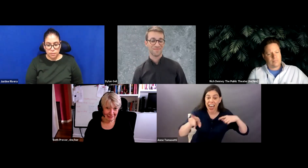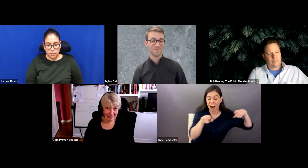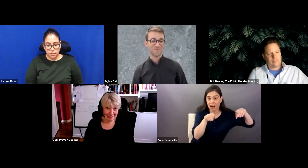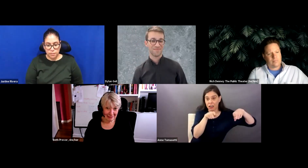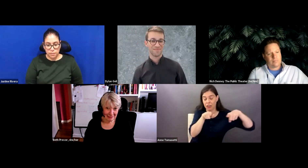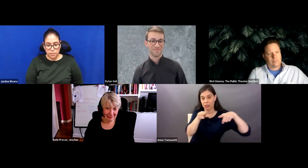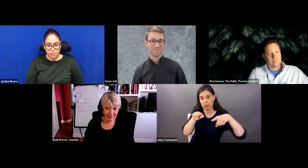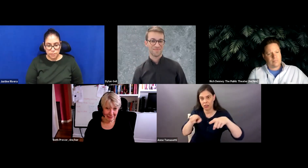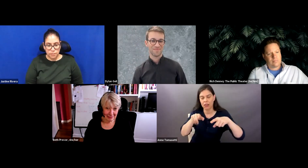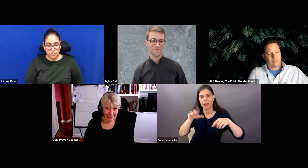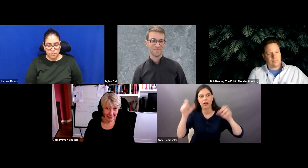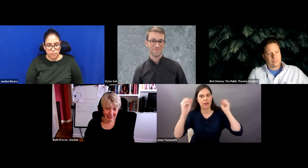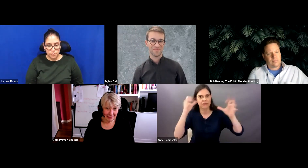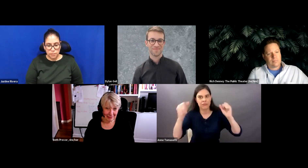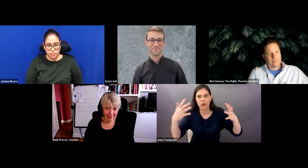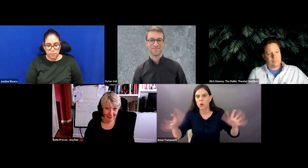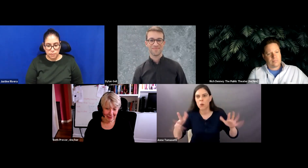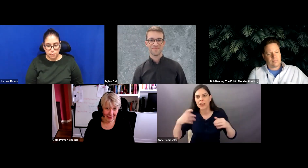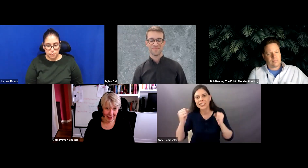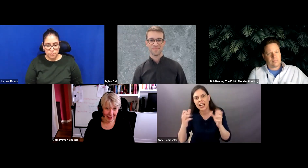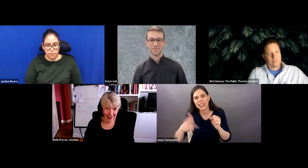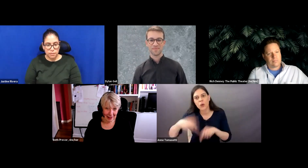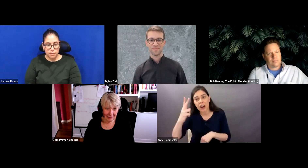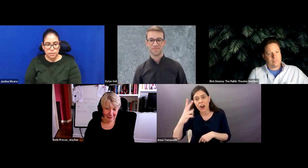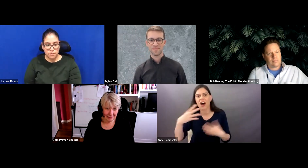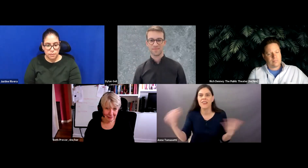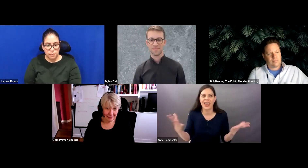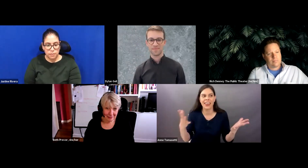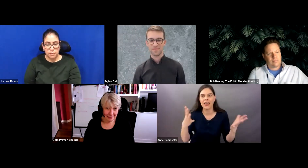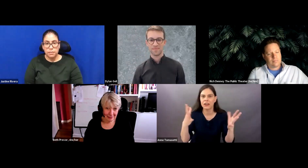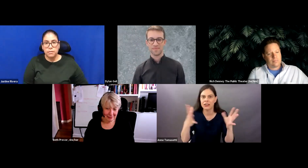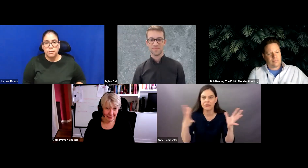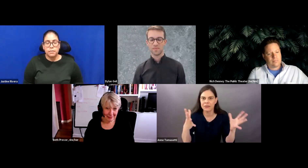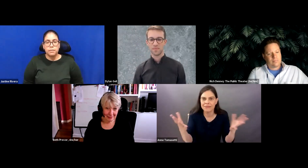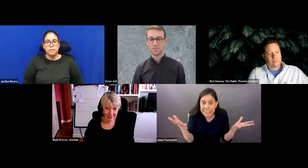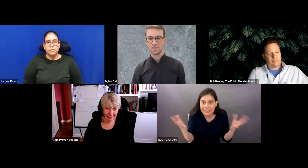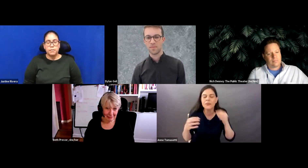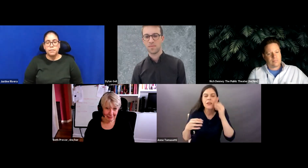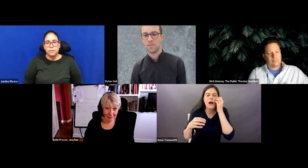about sound cues, so I had to learn about that. But we had to make sure that both the Deaf artists and that the hearing